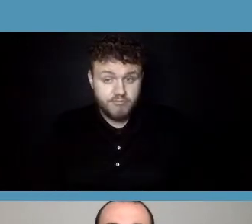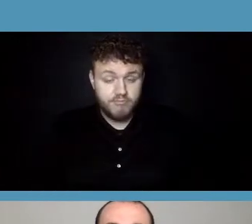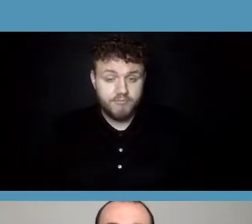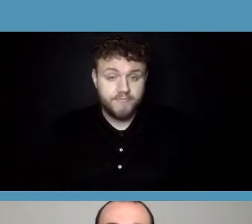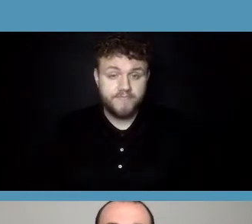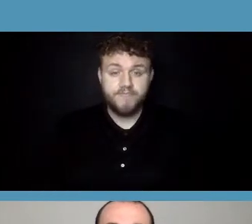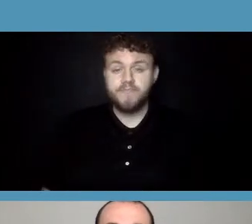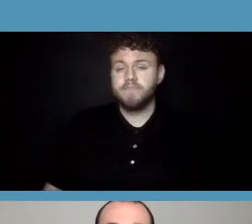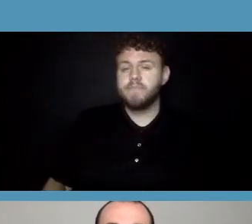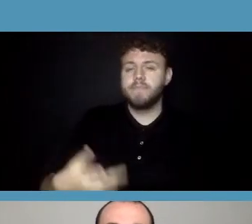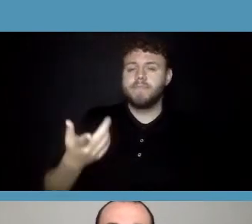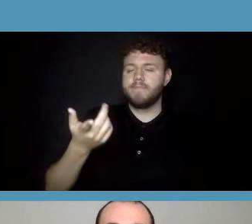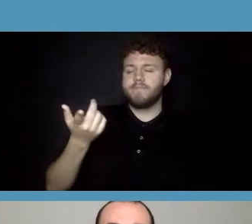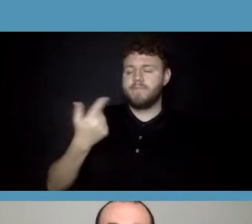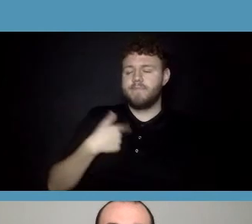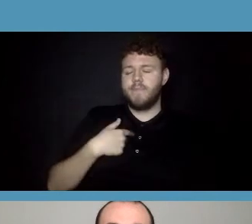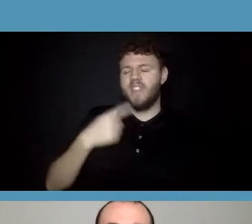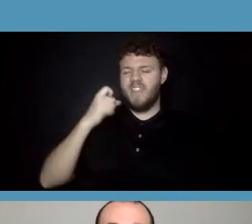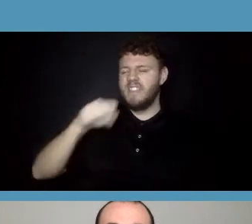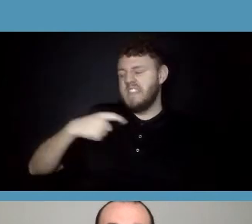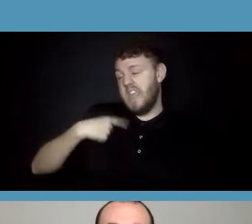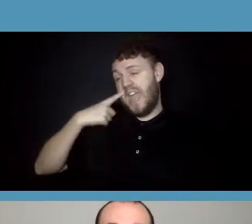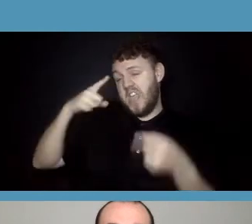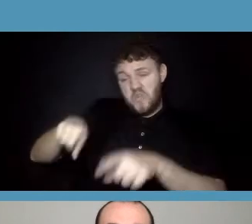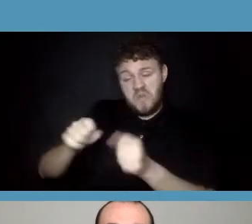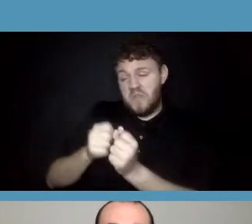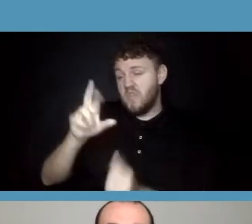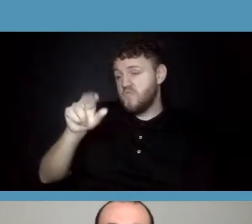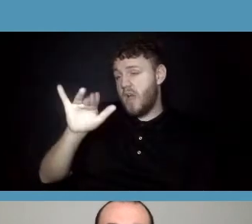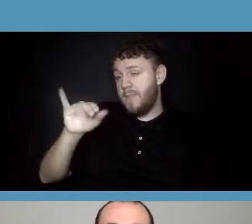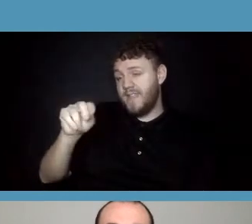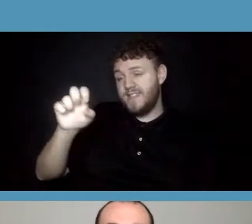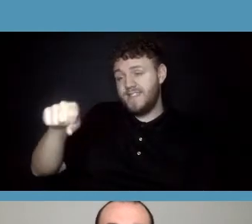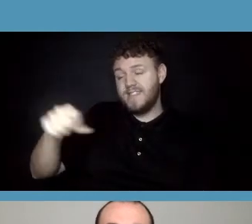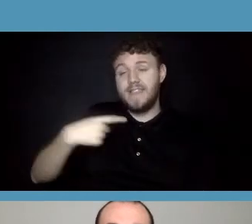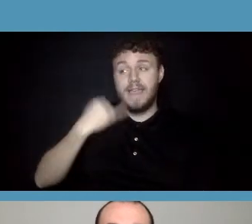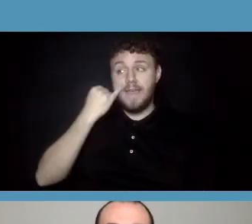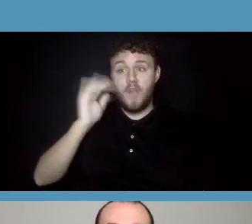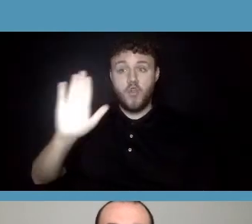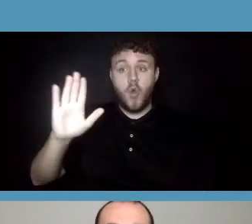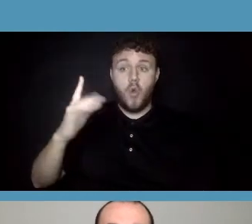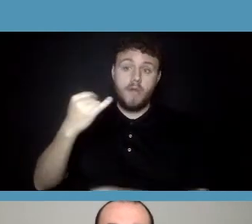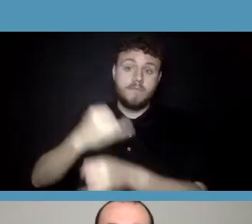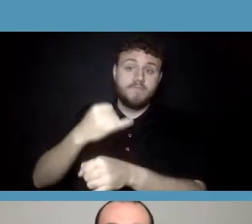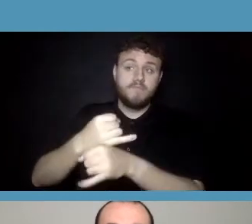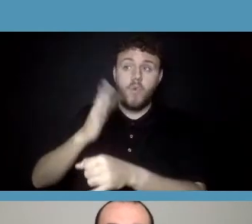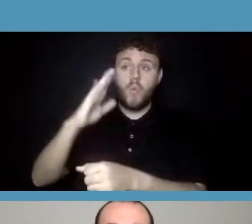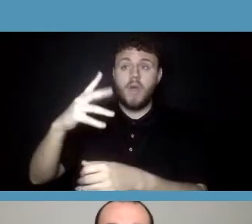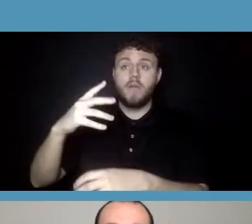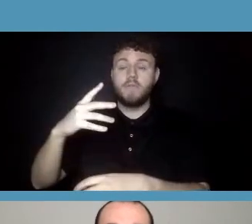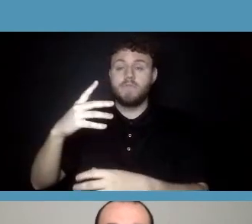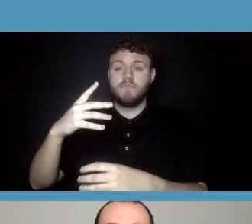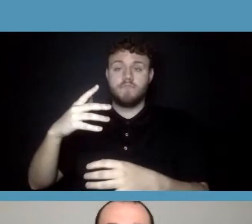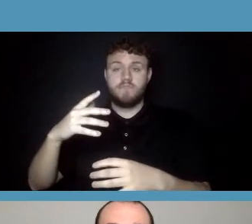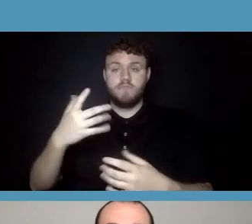I agree with Robin if your institution is going to stand for accessibility and inclusion